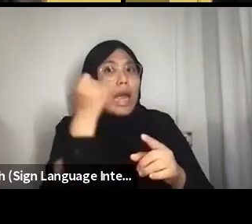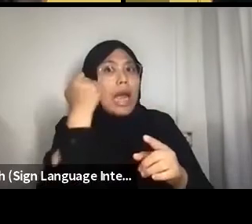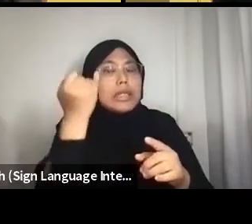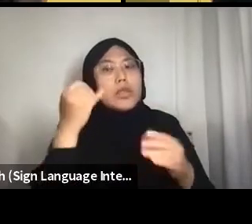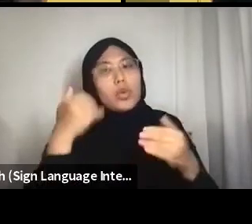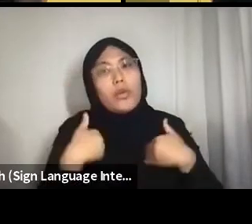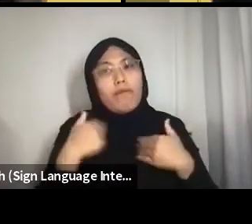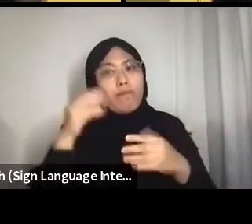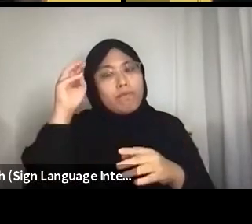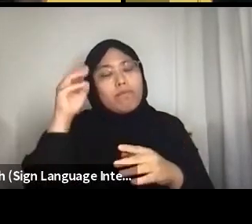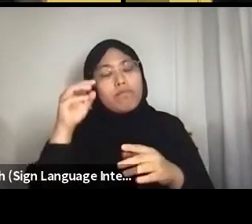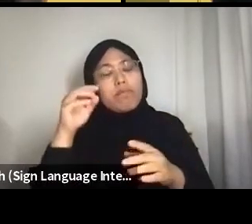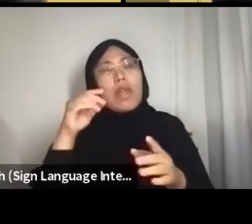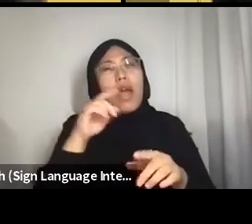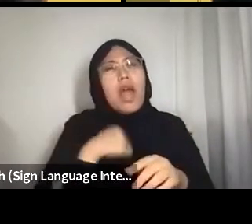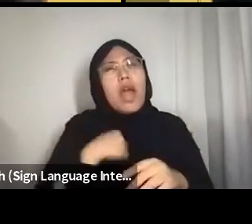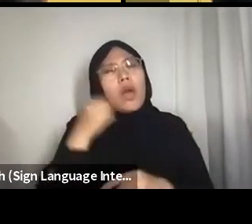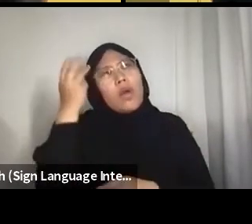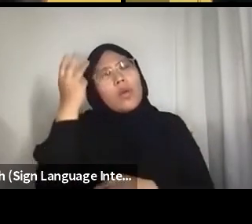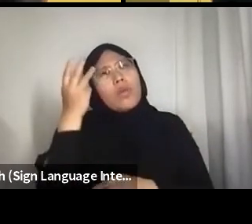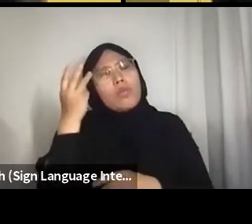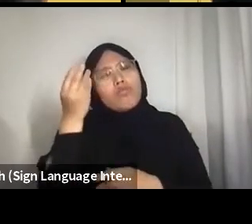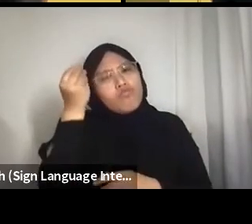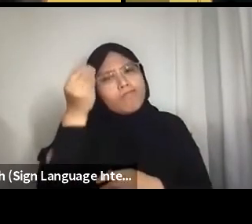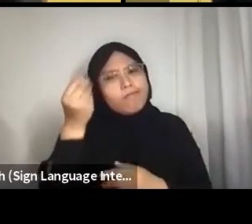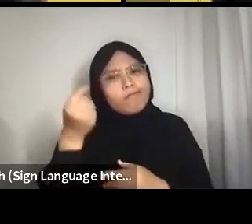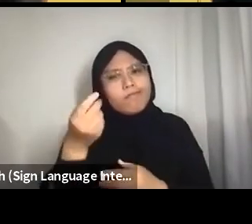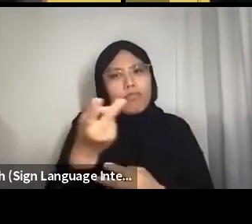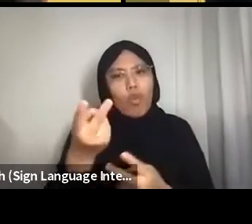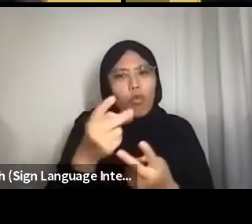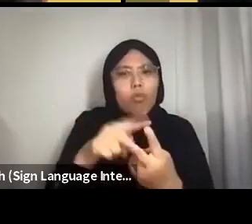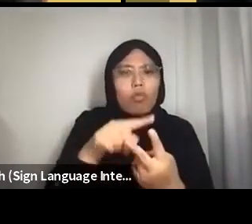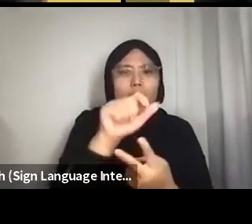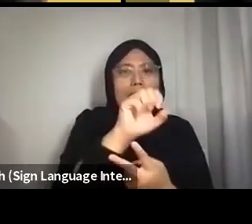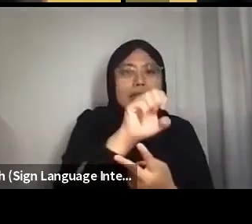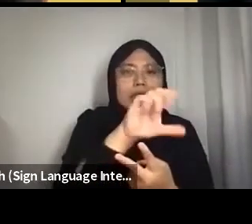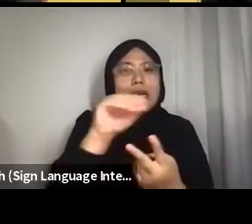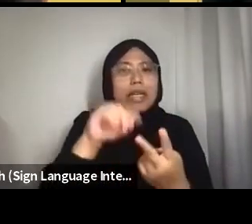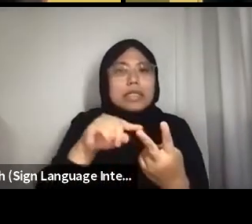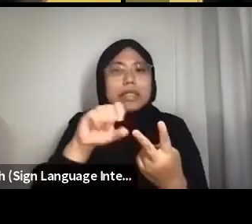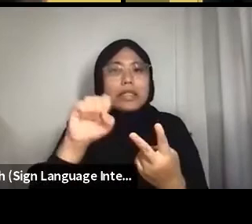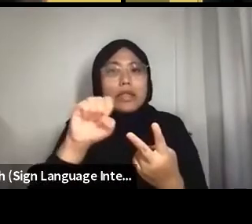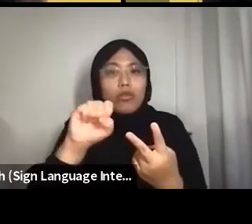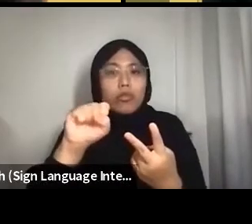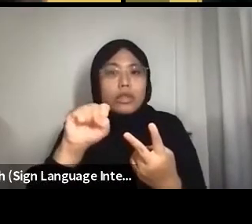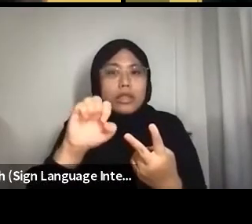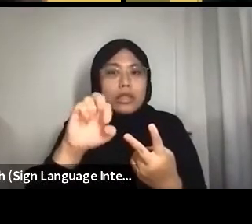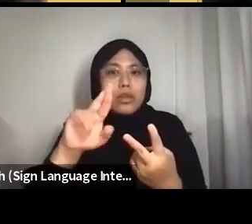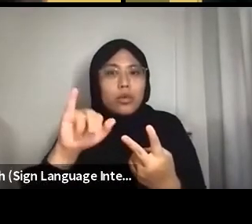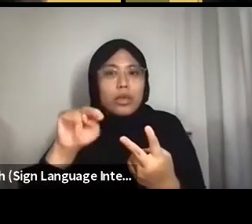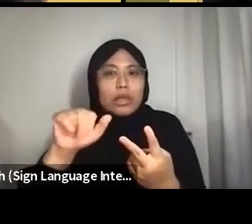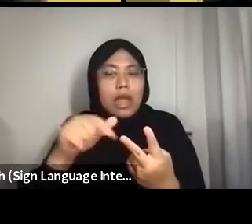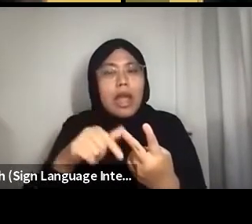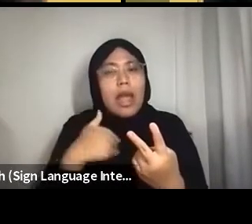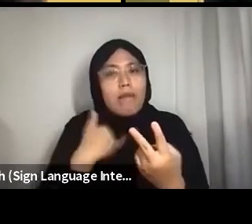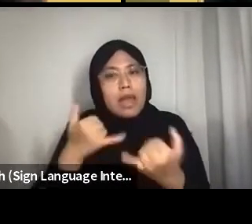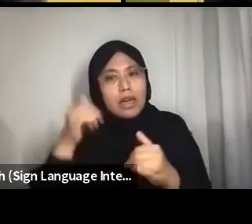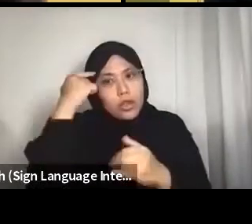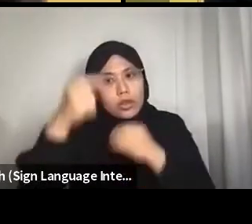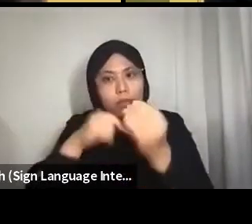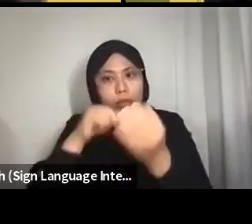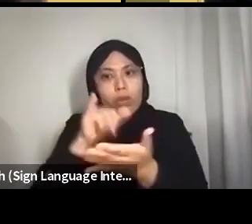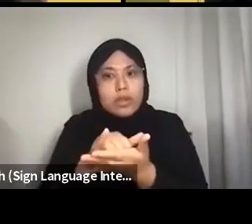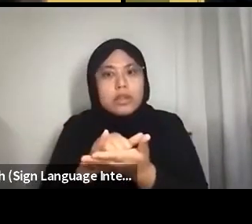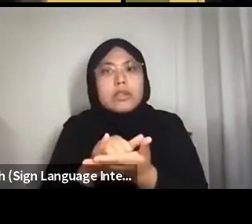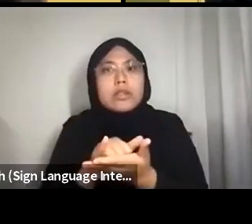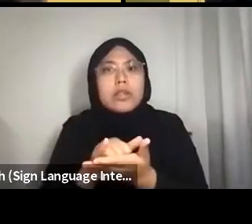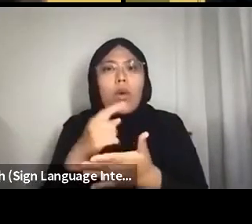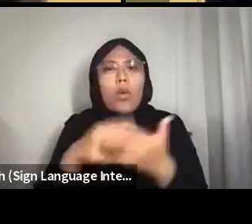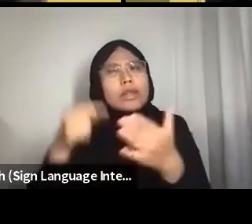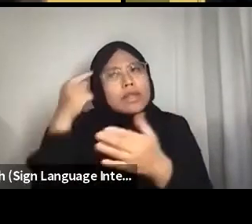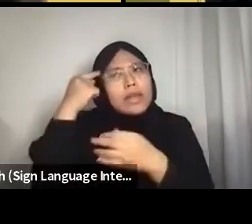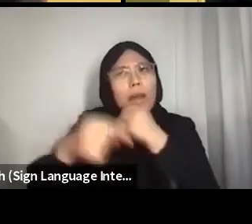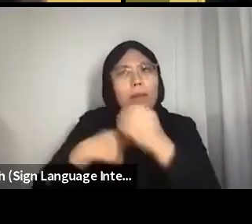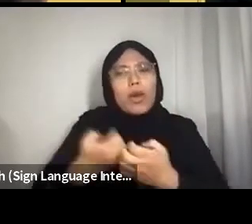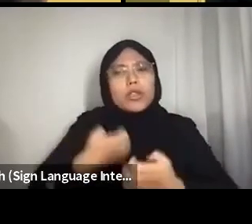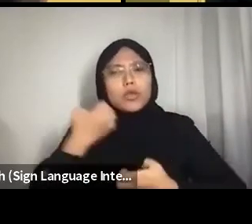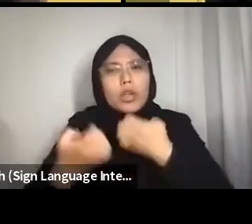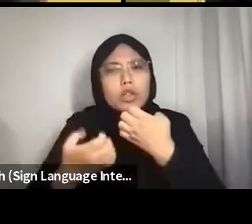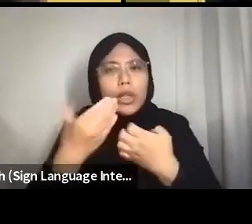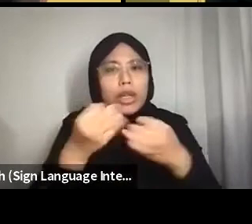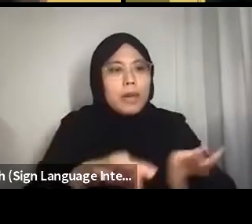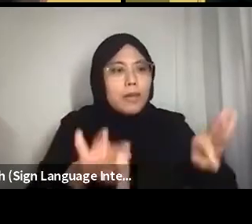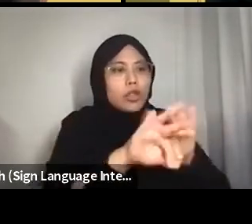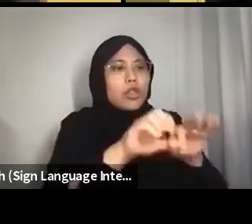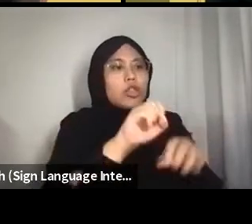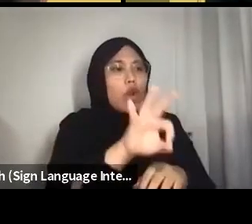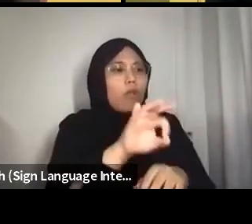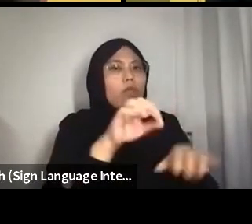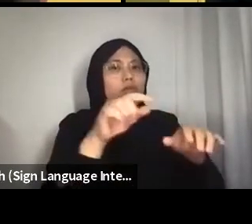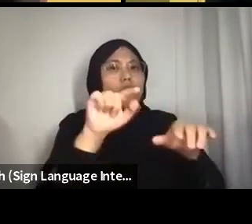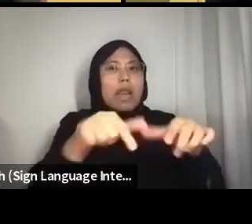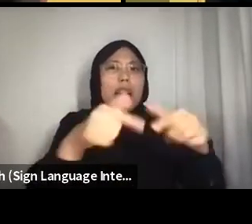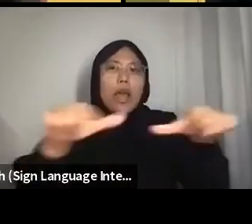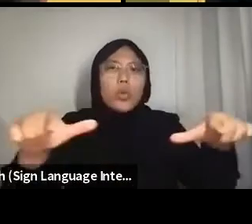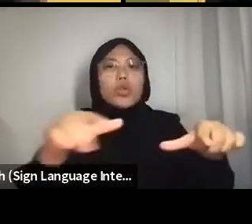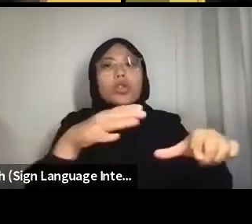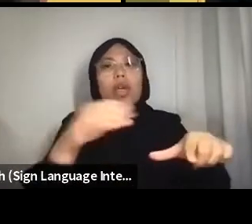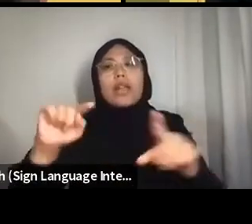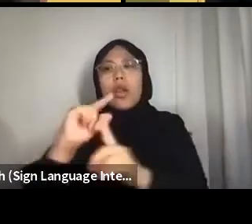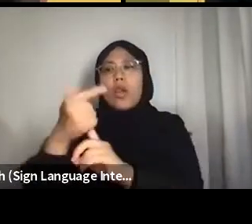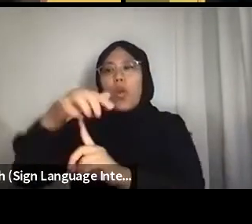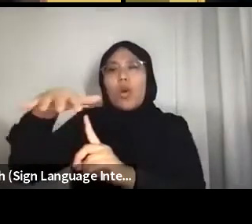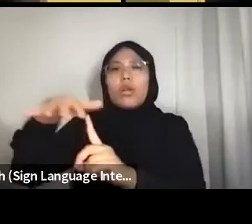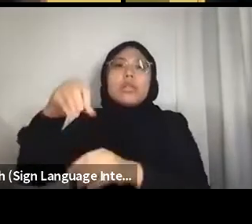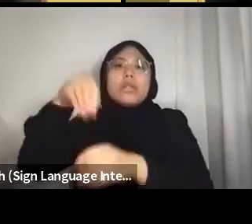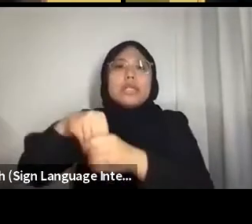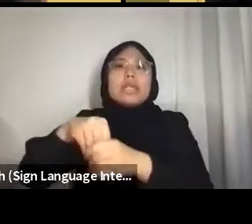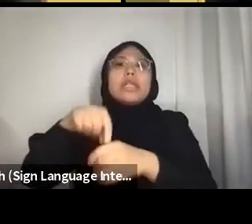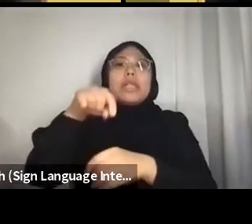I wonder if Esther and Serina have any thoughts about this, what they think about expression and the importance of the vernacular, I suppose, and the local in expression.